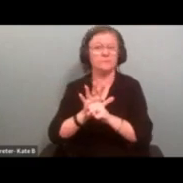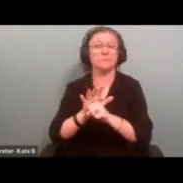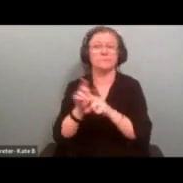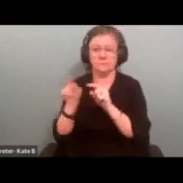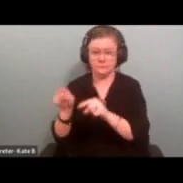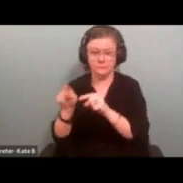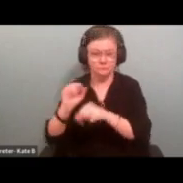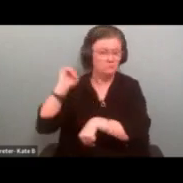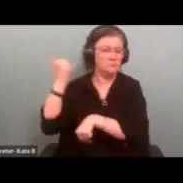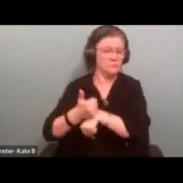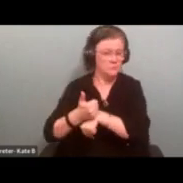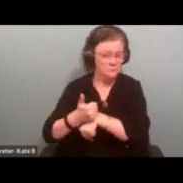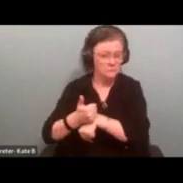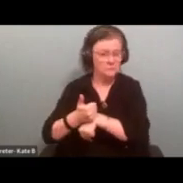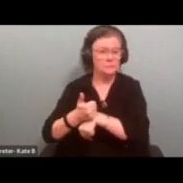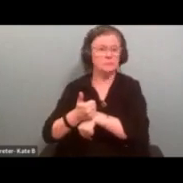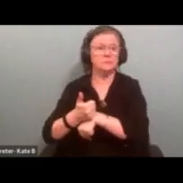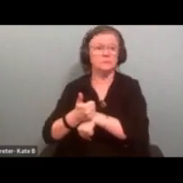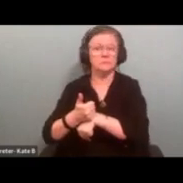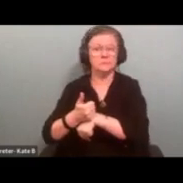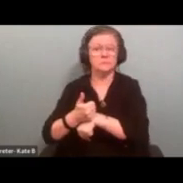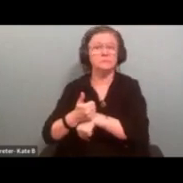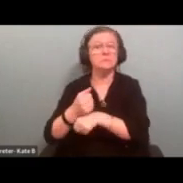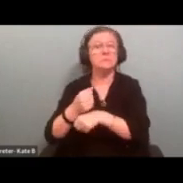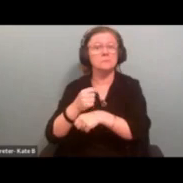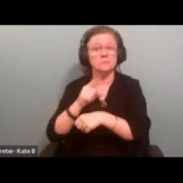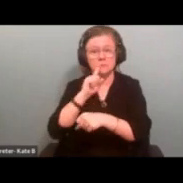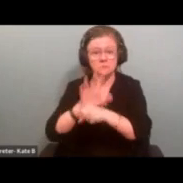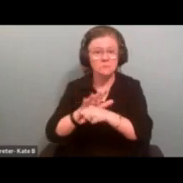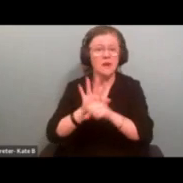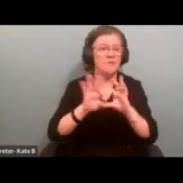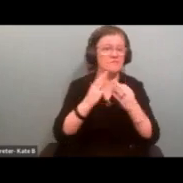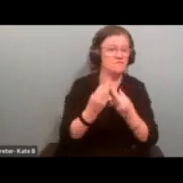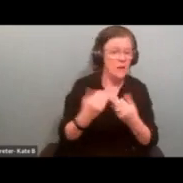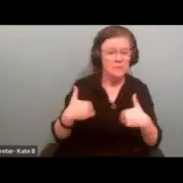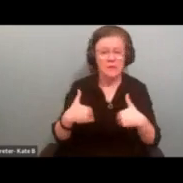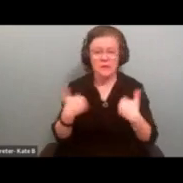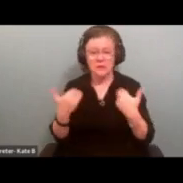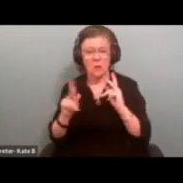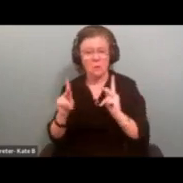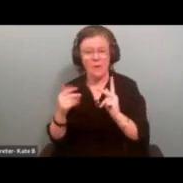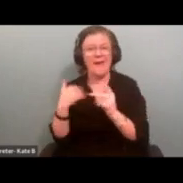implemented in a way that ensures that young people and families have robust options to